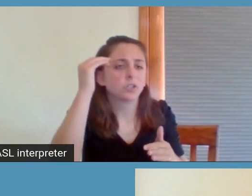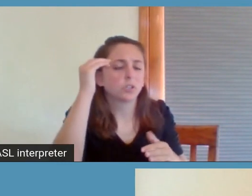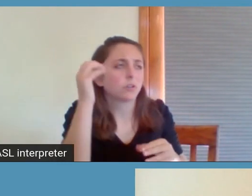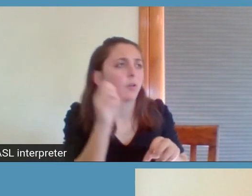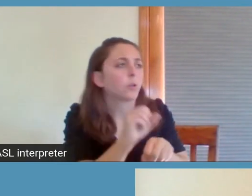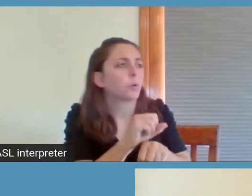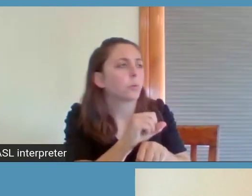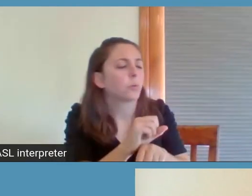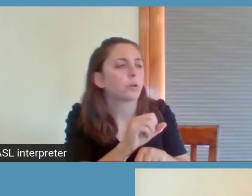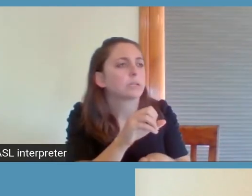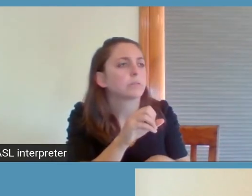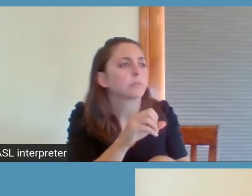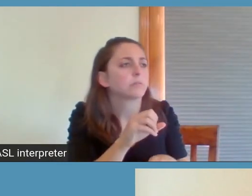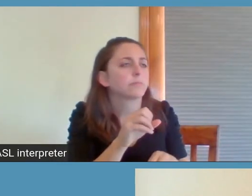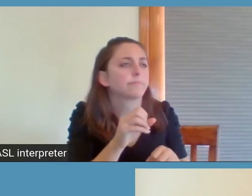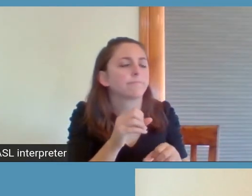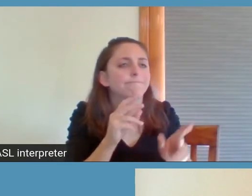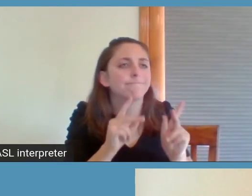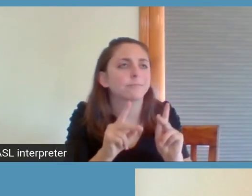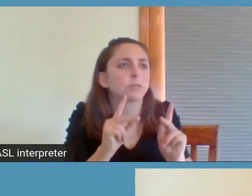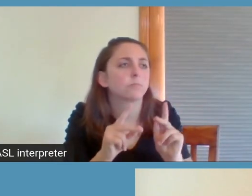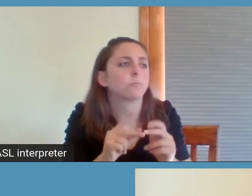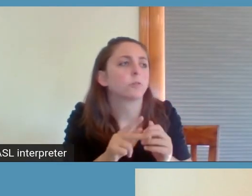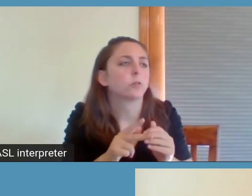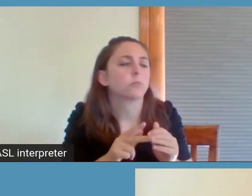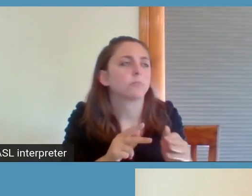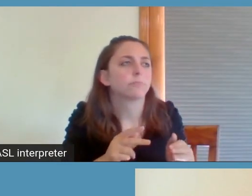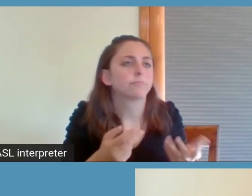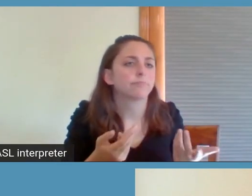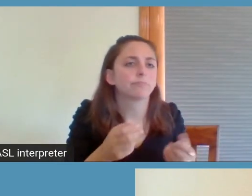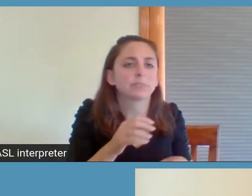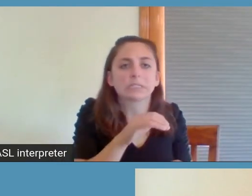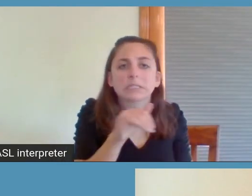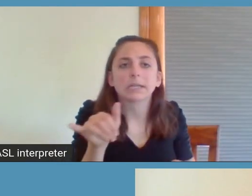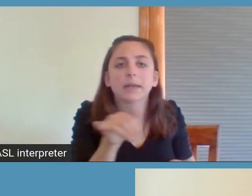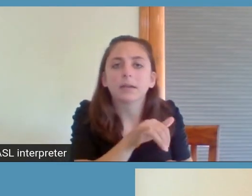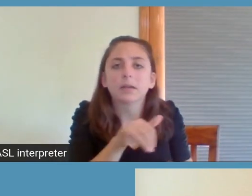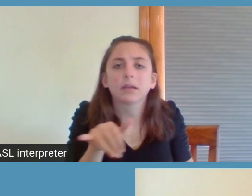that's that seems to be like right at the center of what's trying to happen right now right i feel